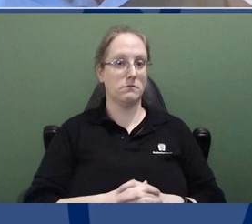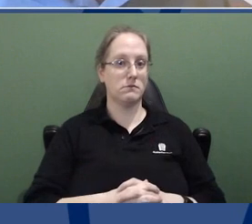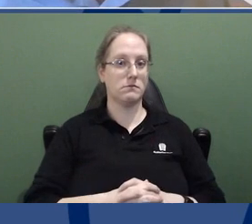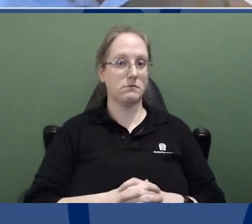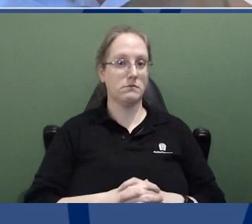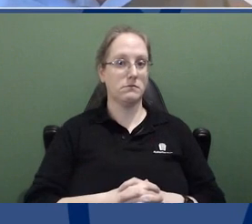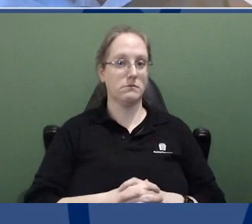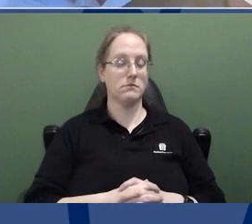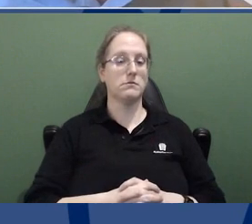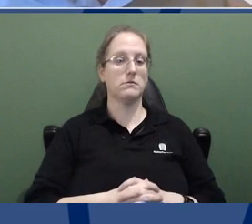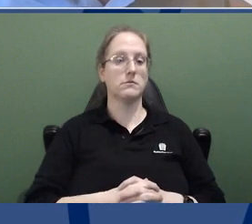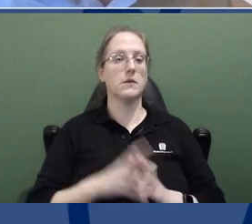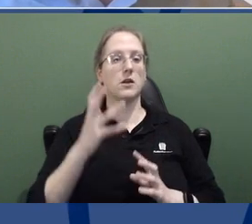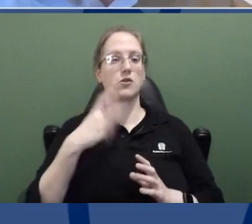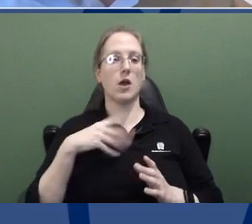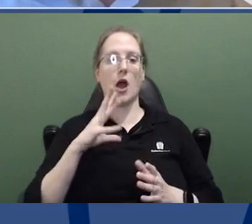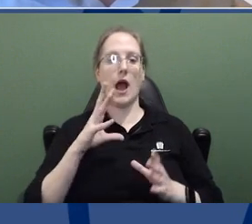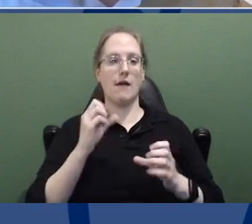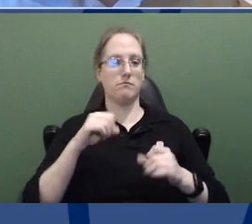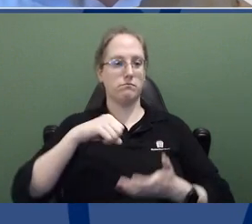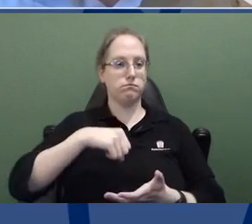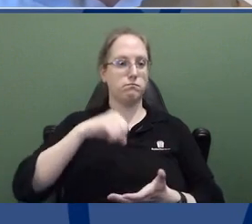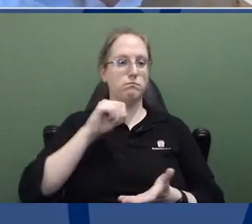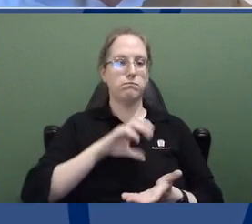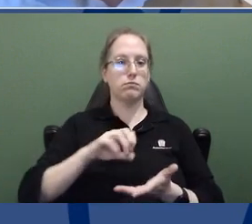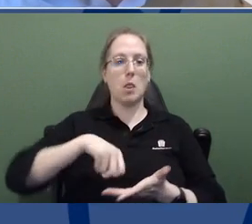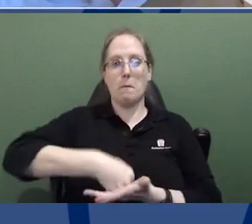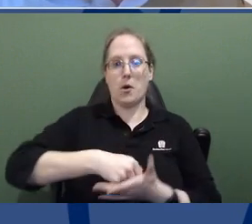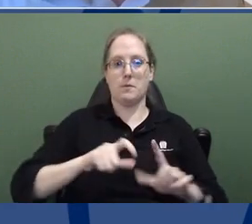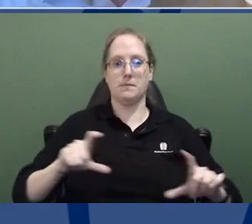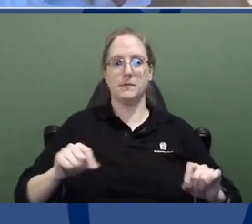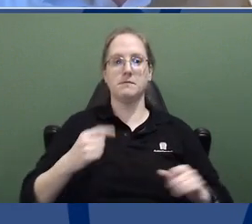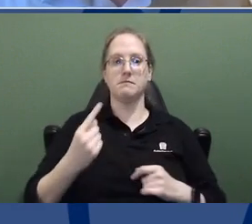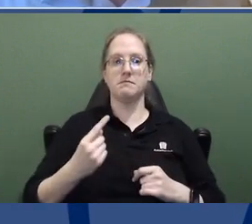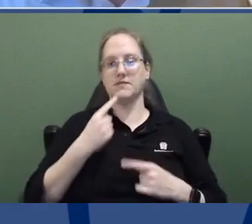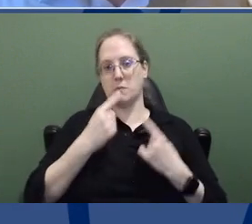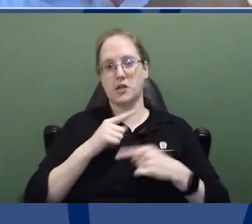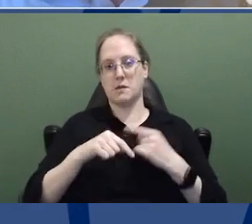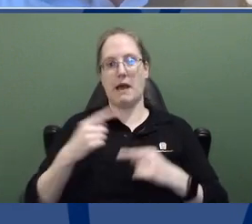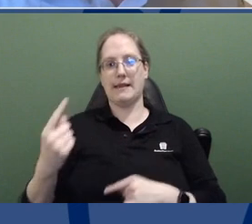down the bottom on the individual COVID‑19 disaster payments. And I include that because